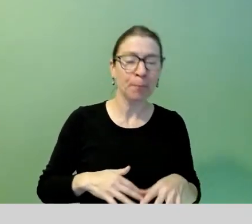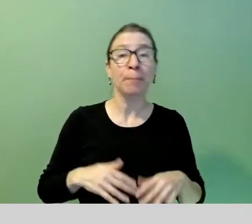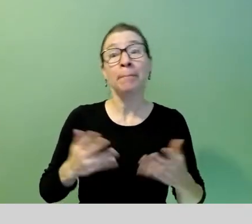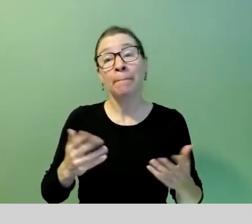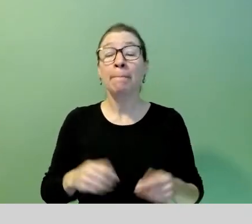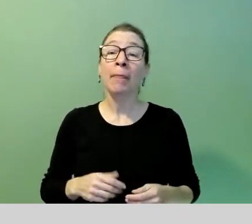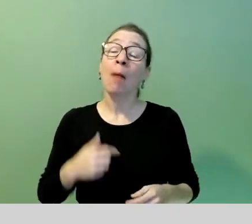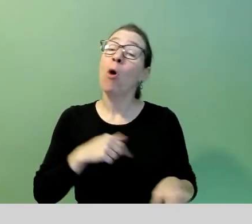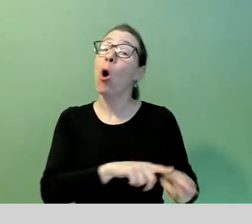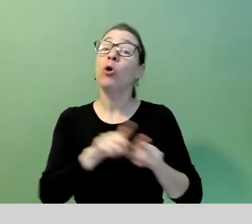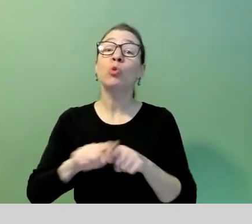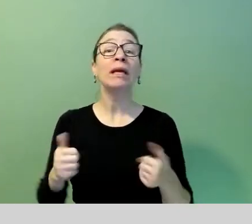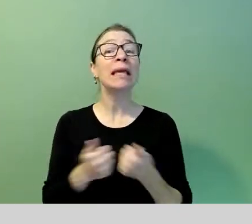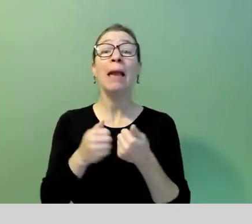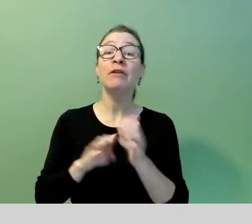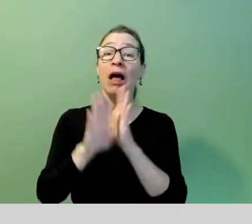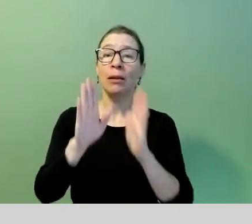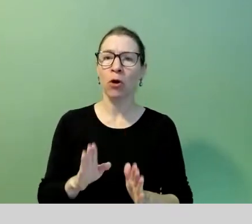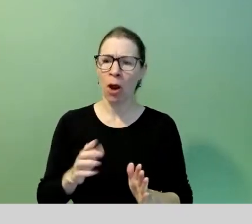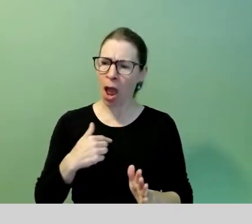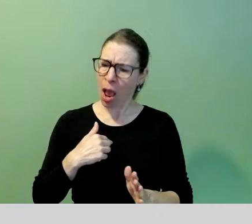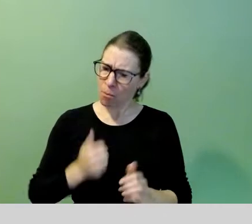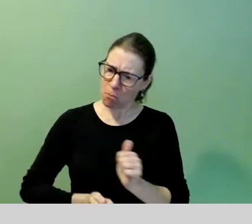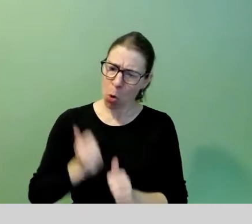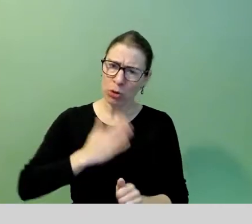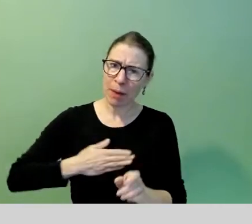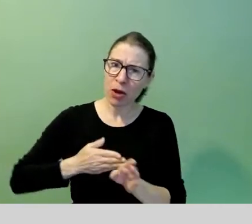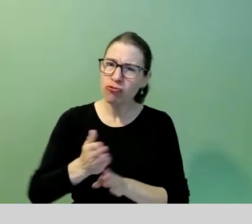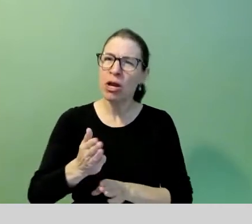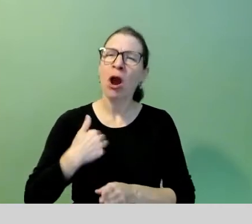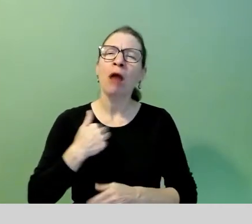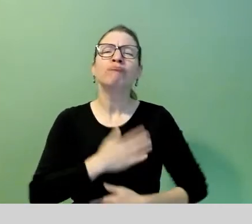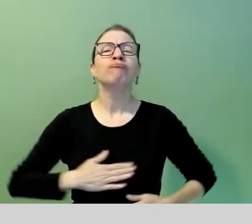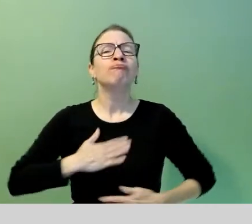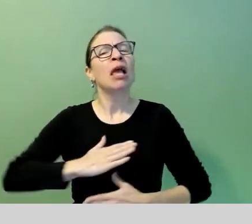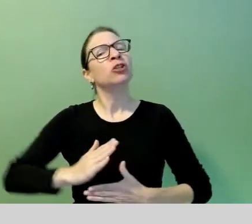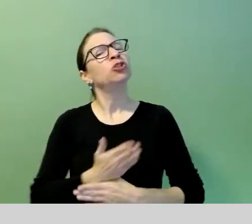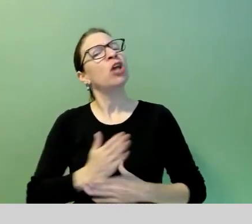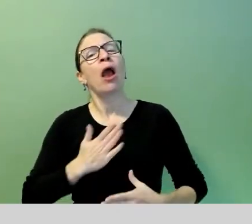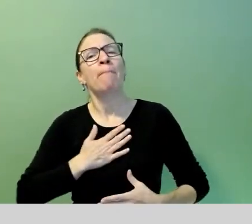of my career on sharing my love for games with others. So, today I'm gonna share a brand new recipe